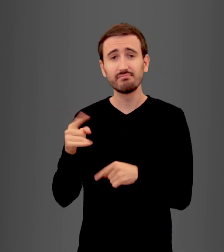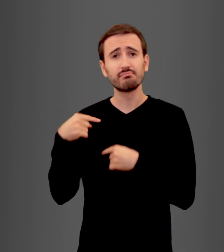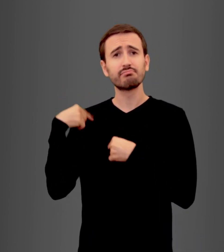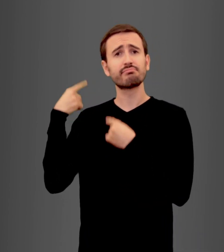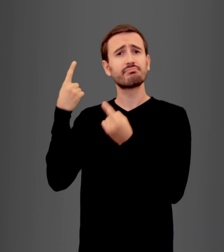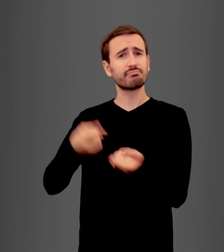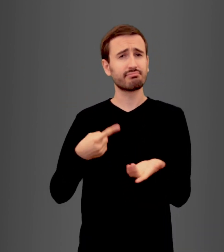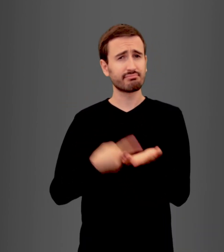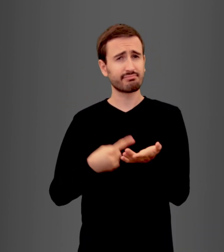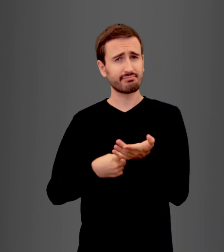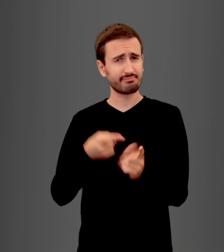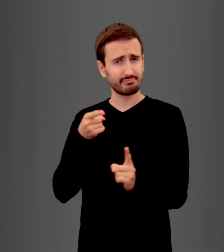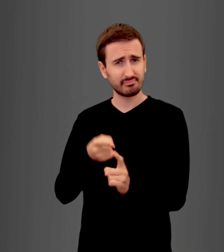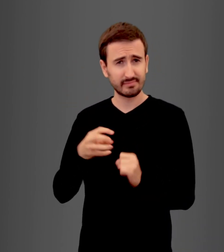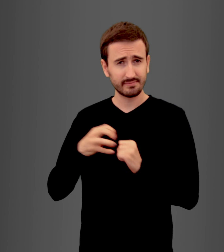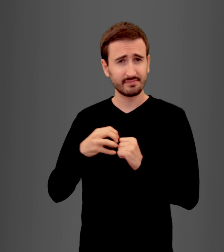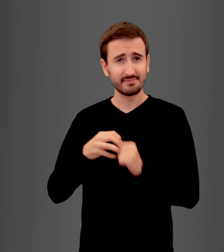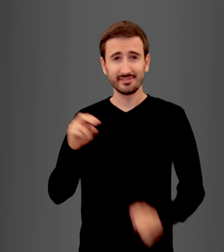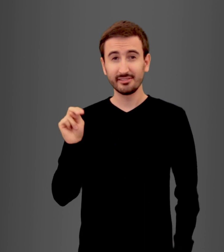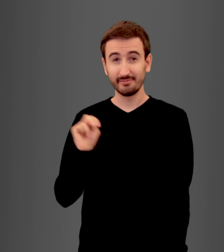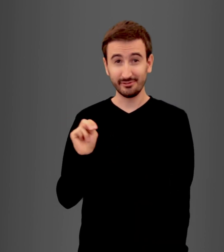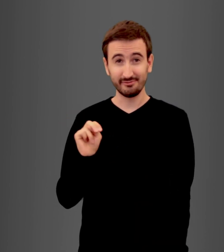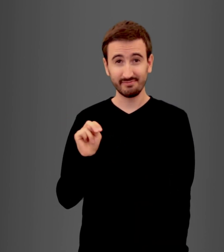We have discussed the nitrogen-vacancy center in detail,